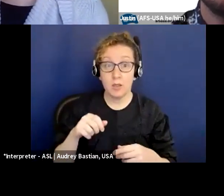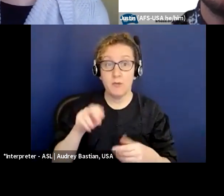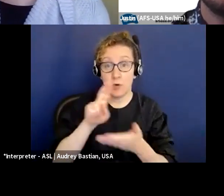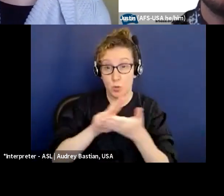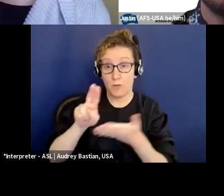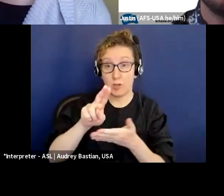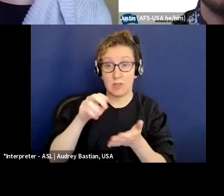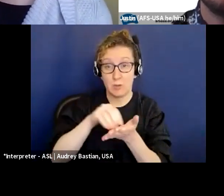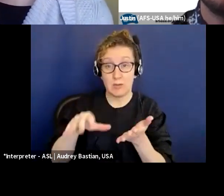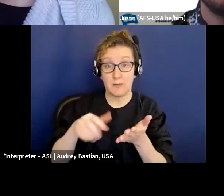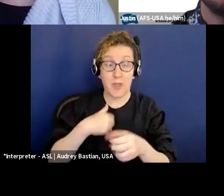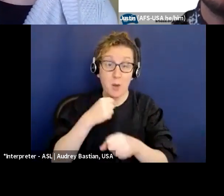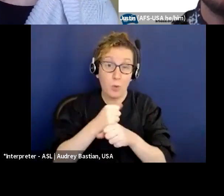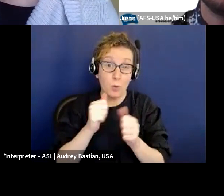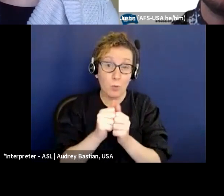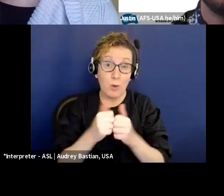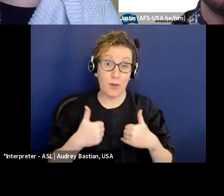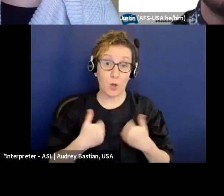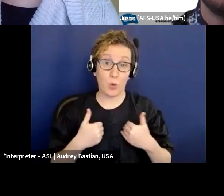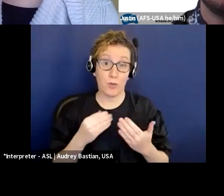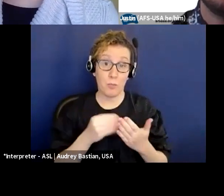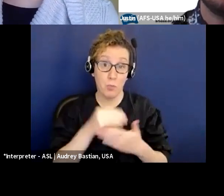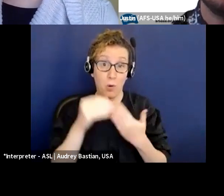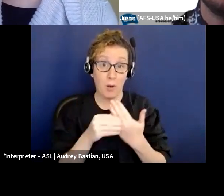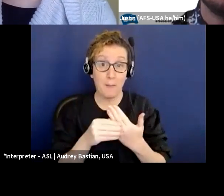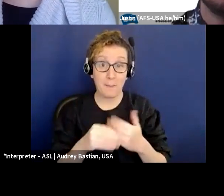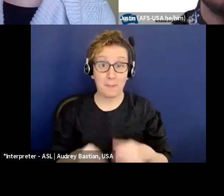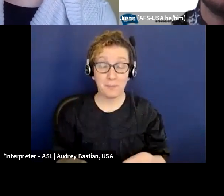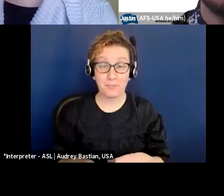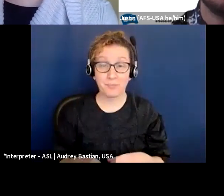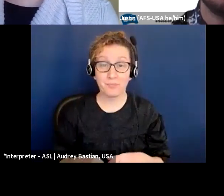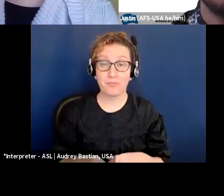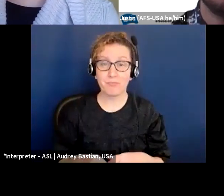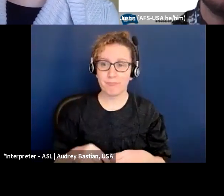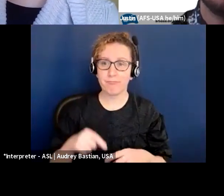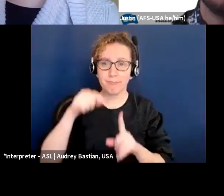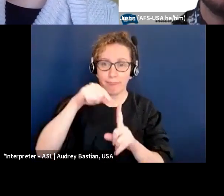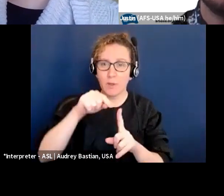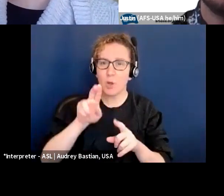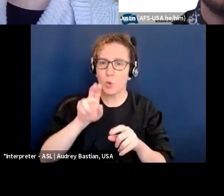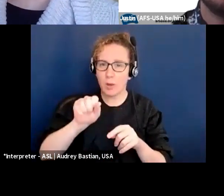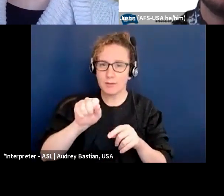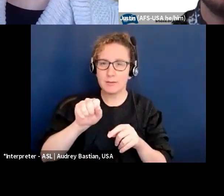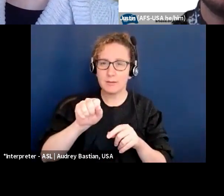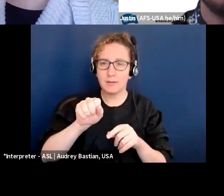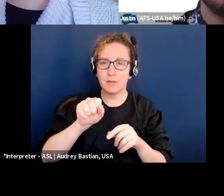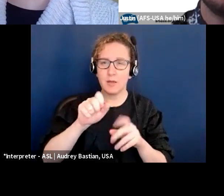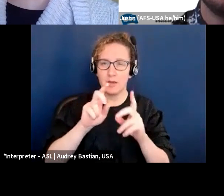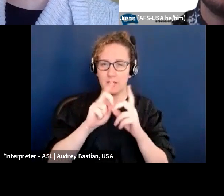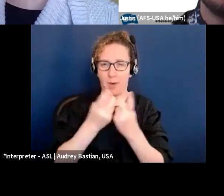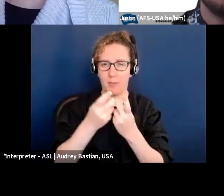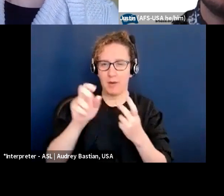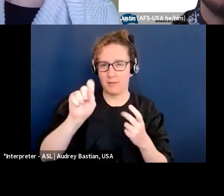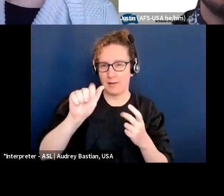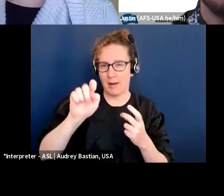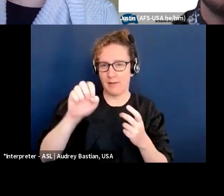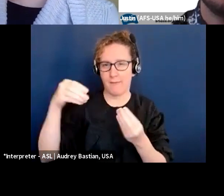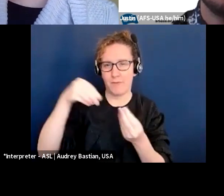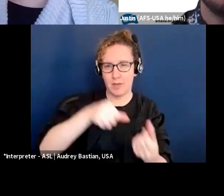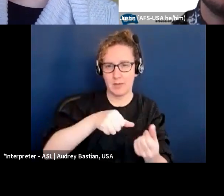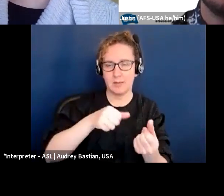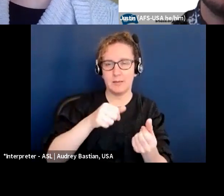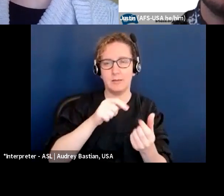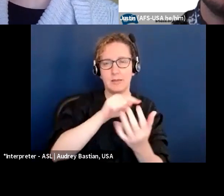with our youth program, which is a US Department of State funded series of youth programs for